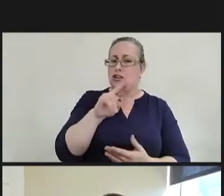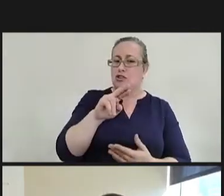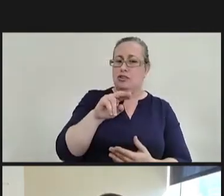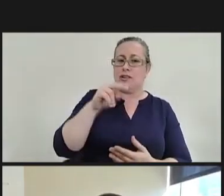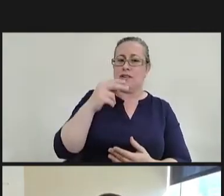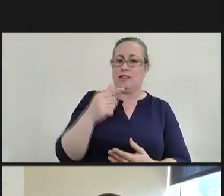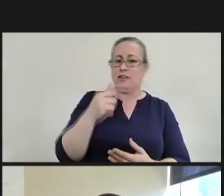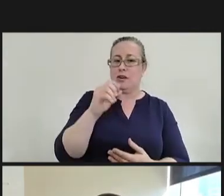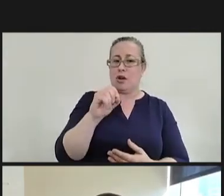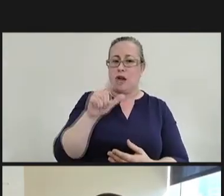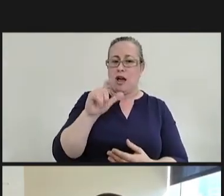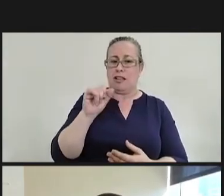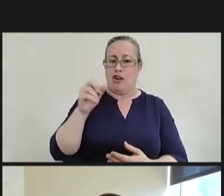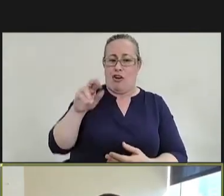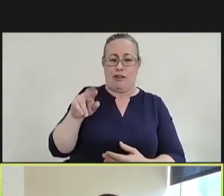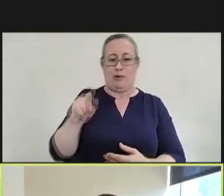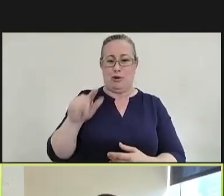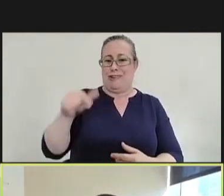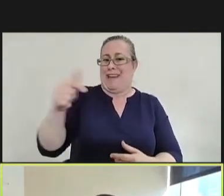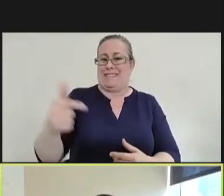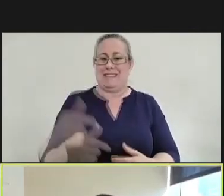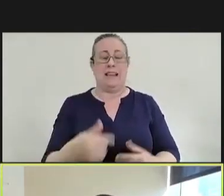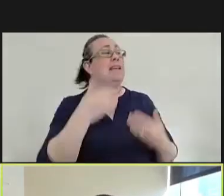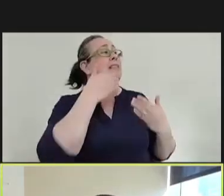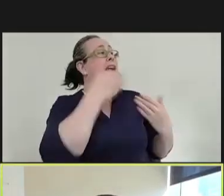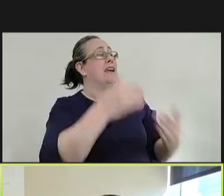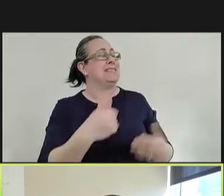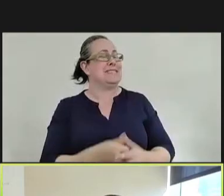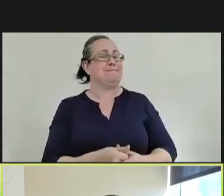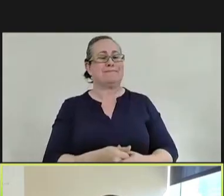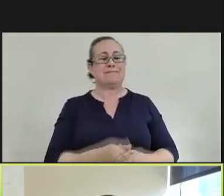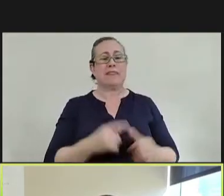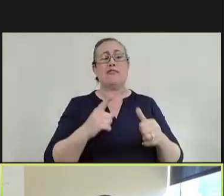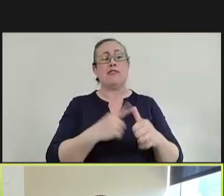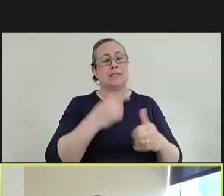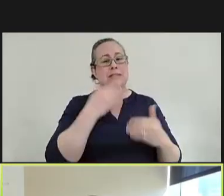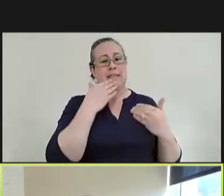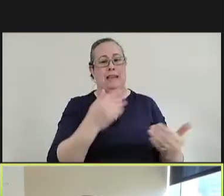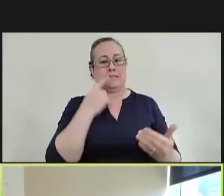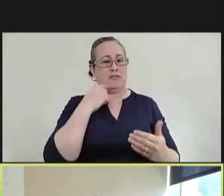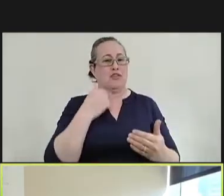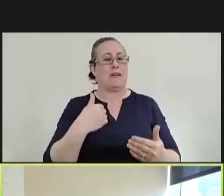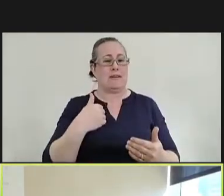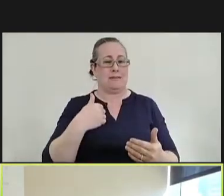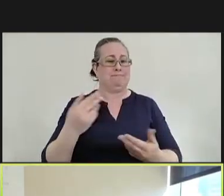Jimmy Gollihar: Okay, great. Thanks. First of all, thanks for having me. It's an honor to speak